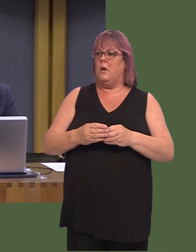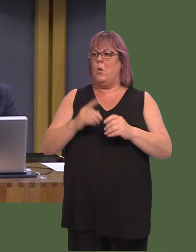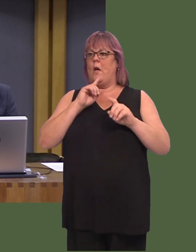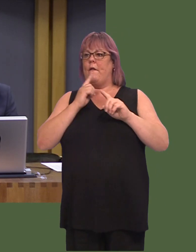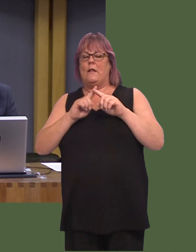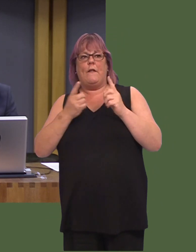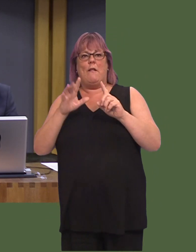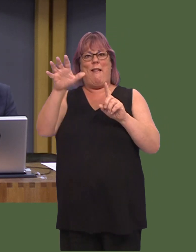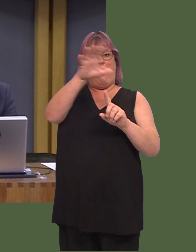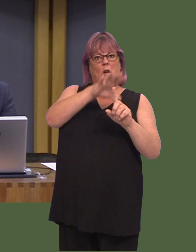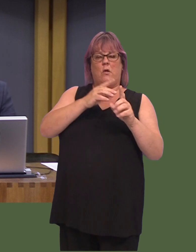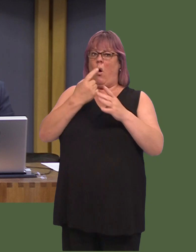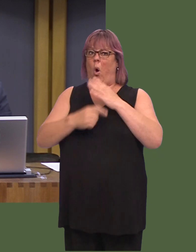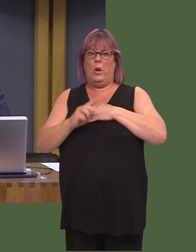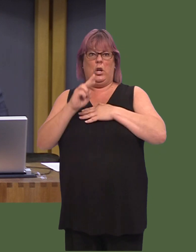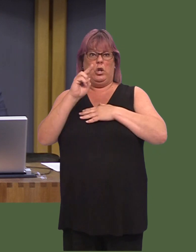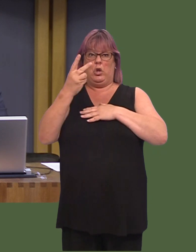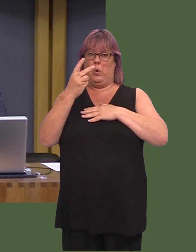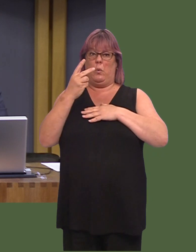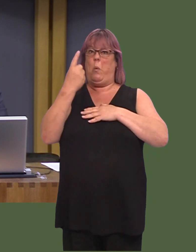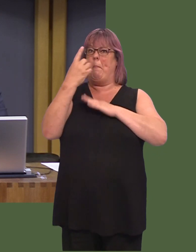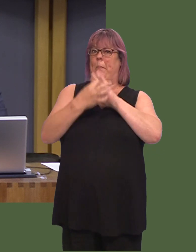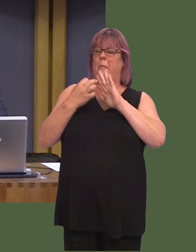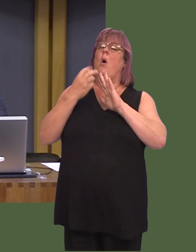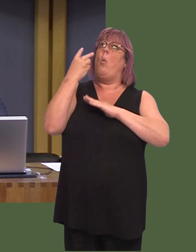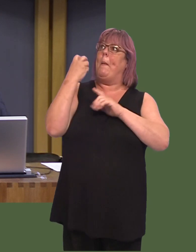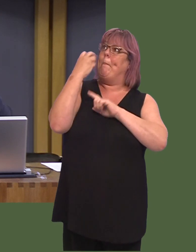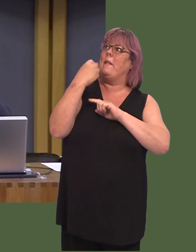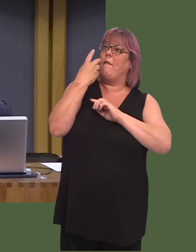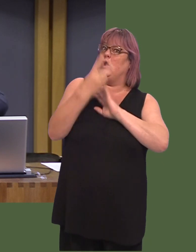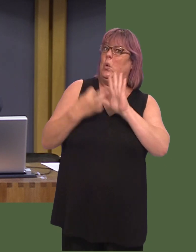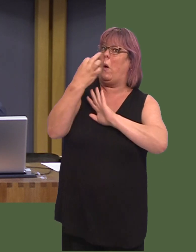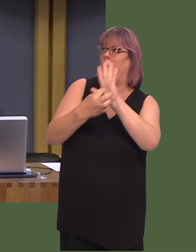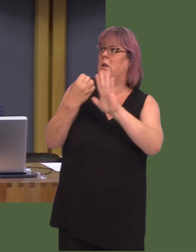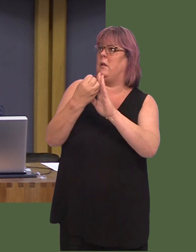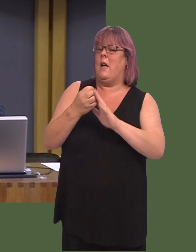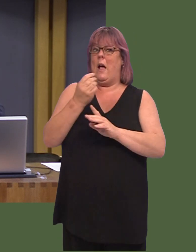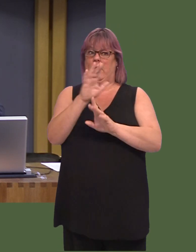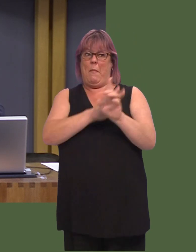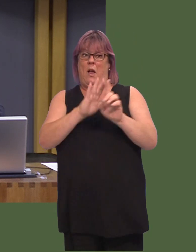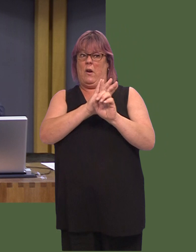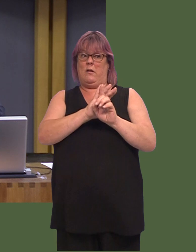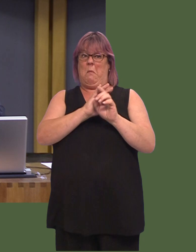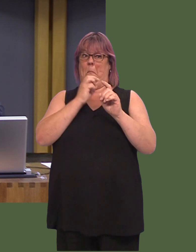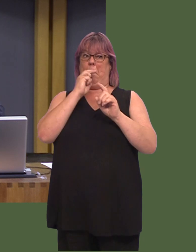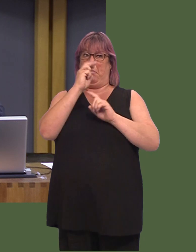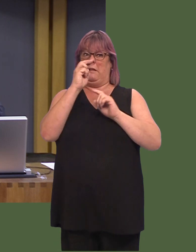In fact, we have Abergwynfi and Blaengwynfi served every two hours, and so is Glyncorrwg, and you can't even get to Glyncorrwg by bus after 5.15 in the evening.